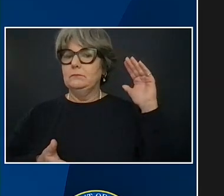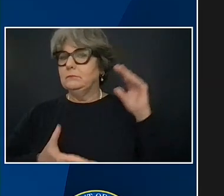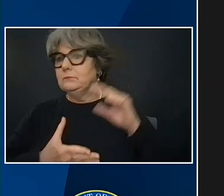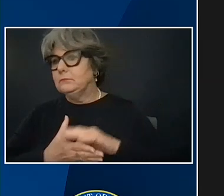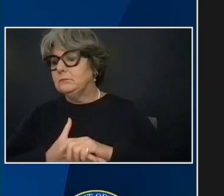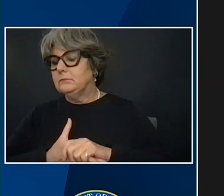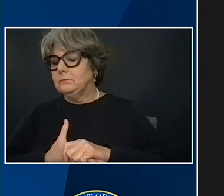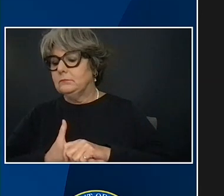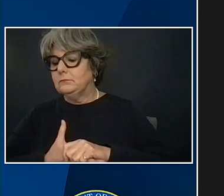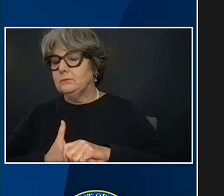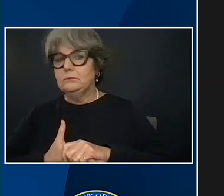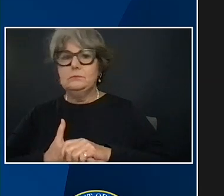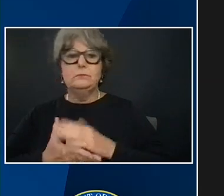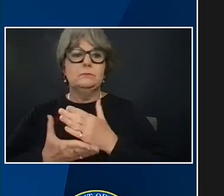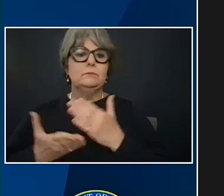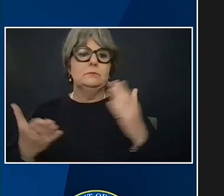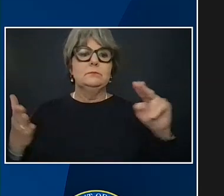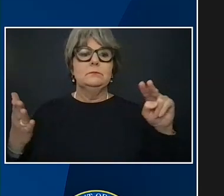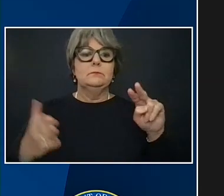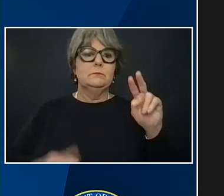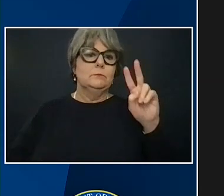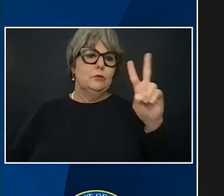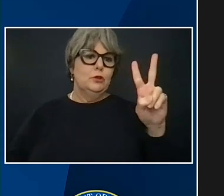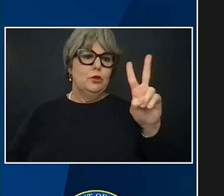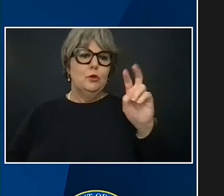id you all just look at two or did you look at three as well?